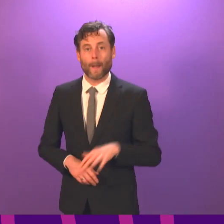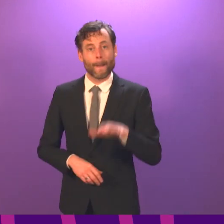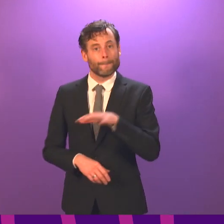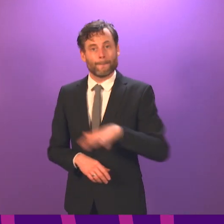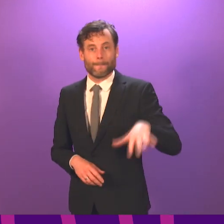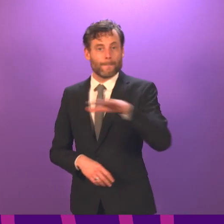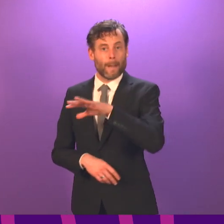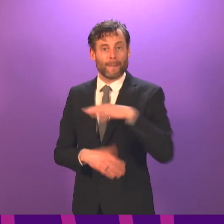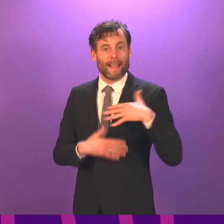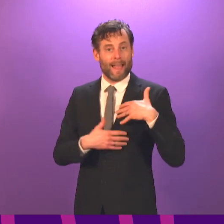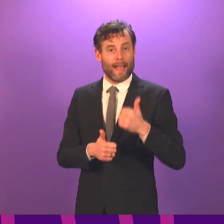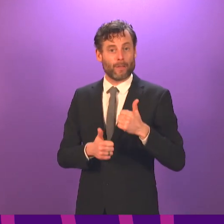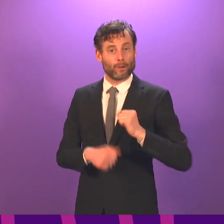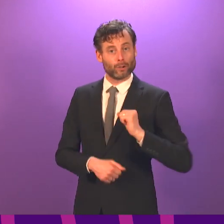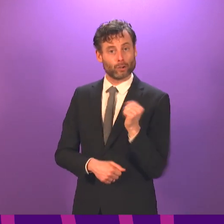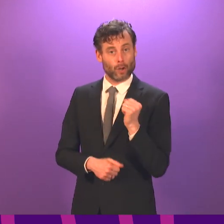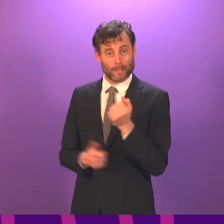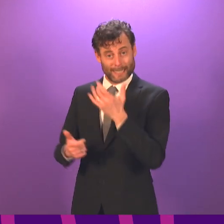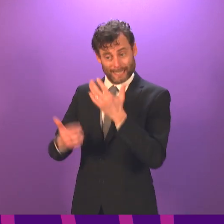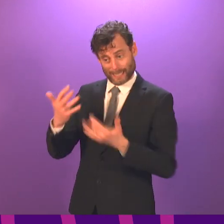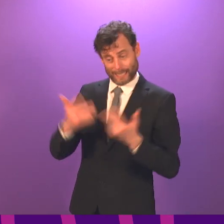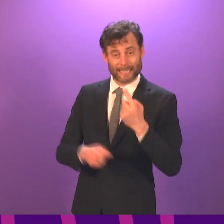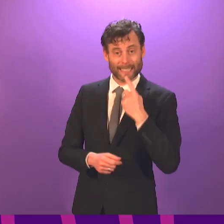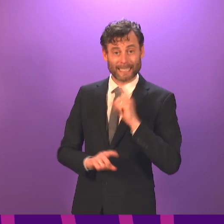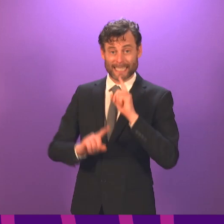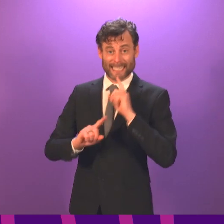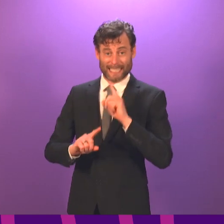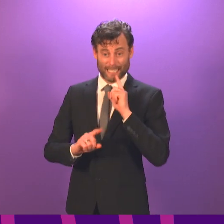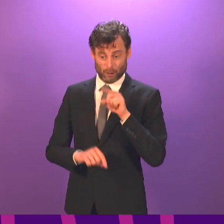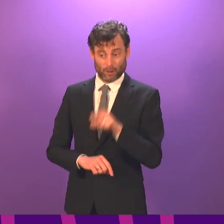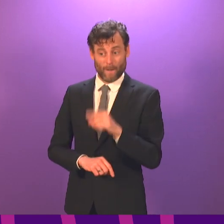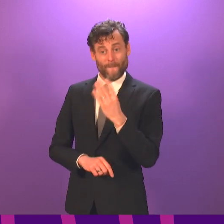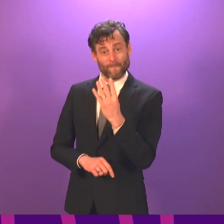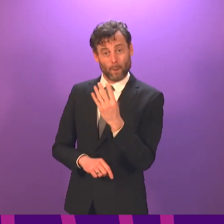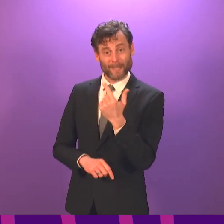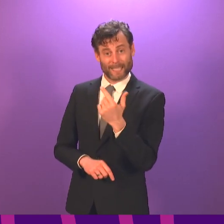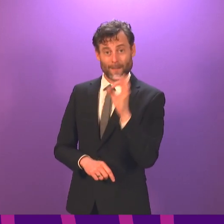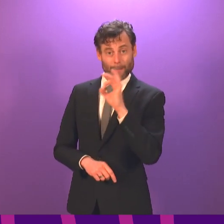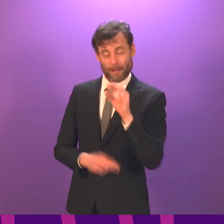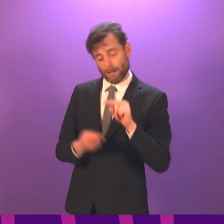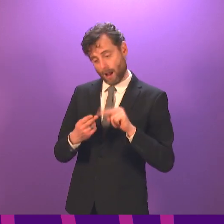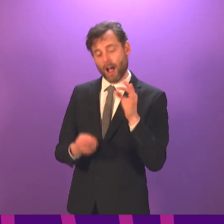teachers have a 47 per cent greater chance of getting Covid than the general population.